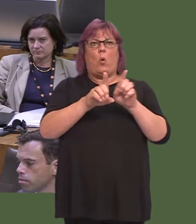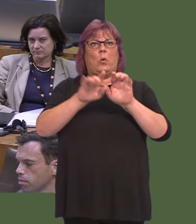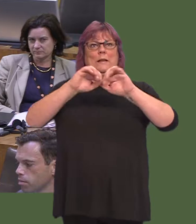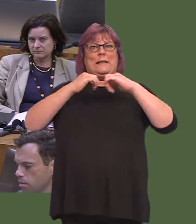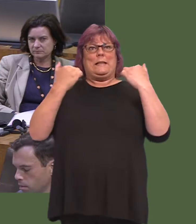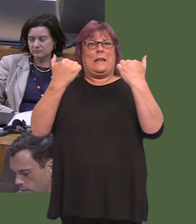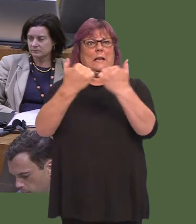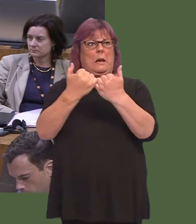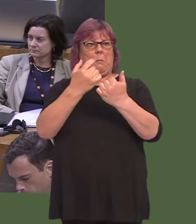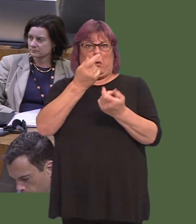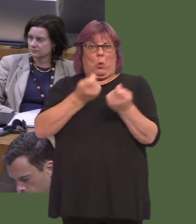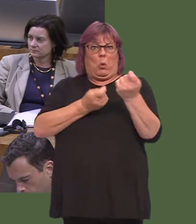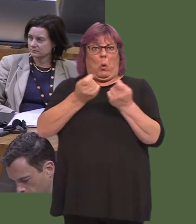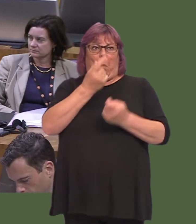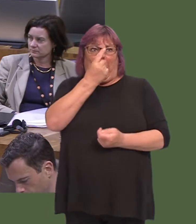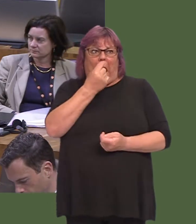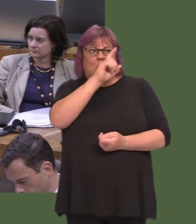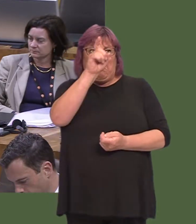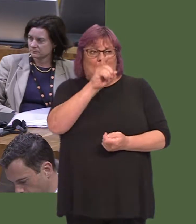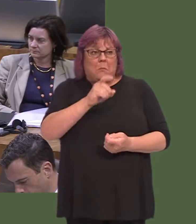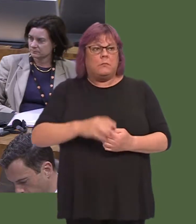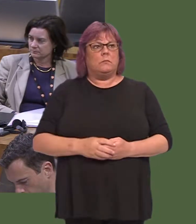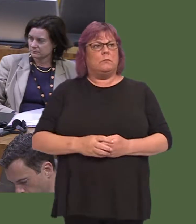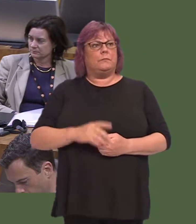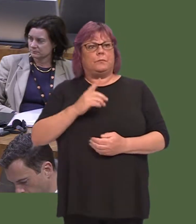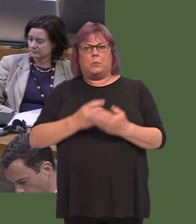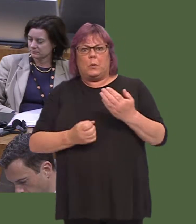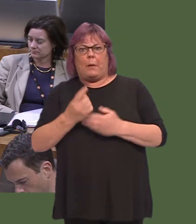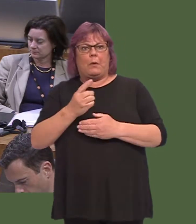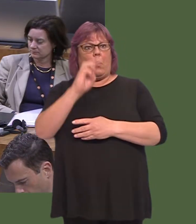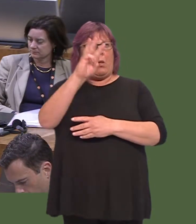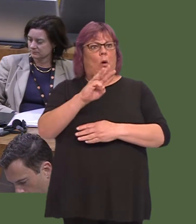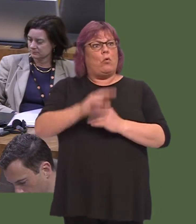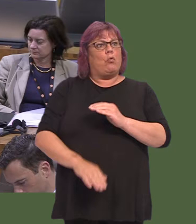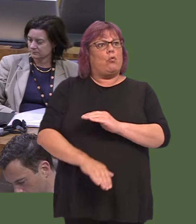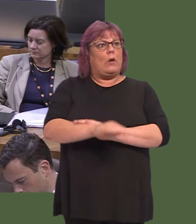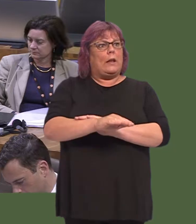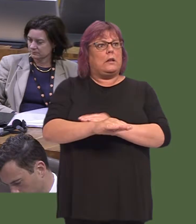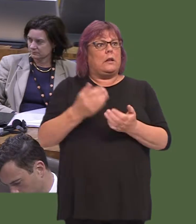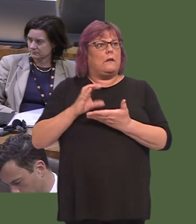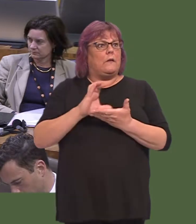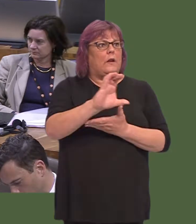viable, and, indeed, what would happen in terms of the financial support that Welsh cricket receives.